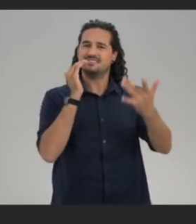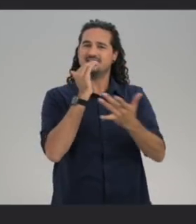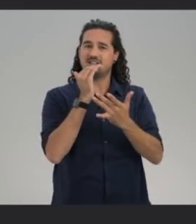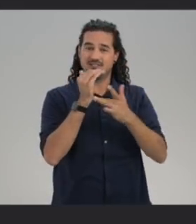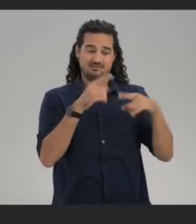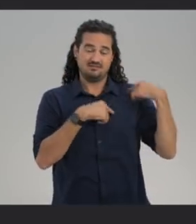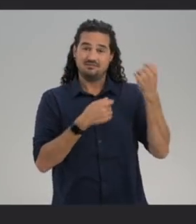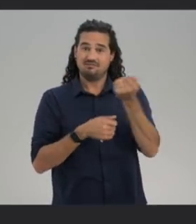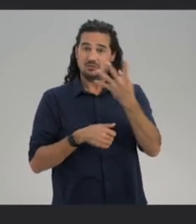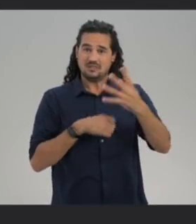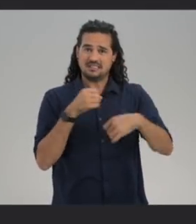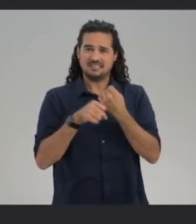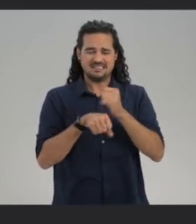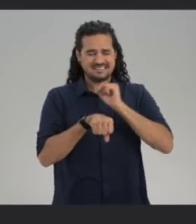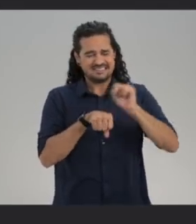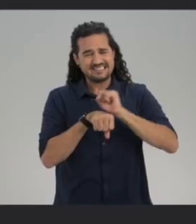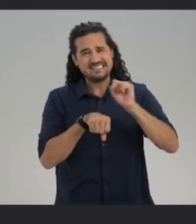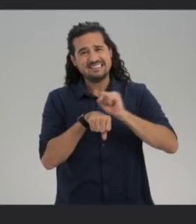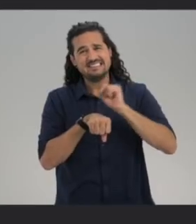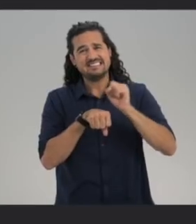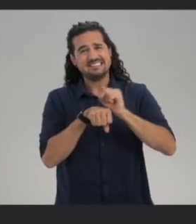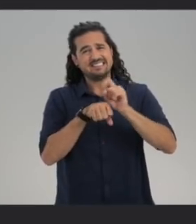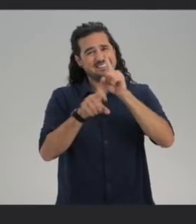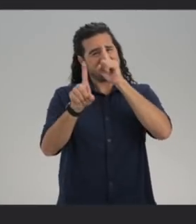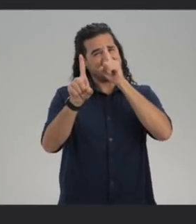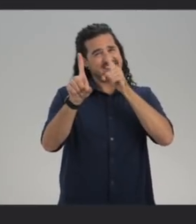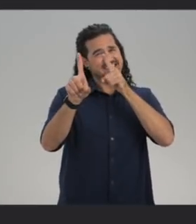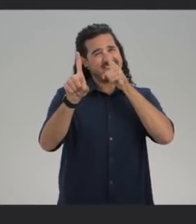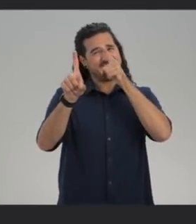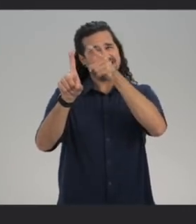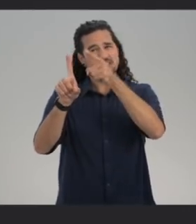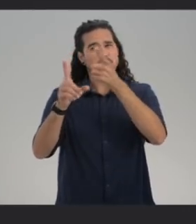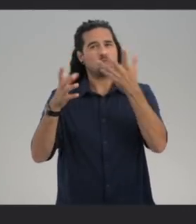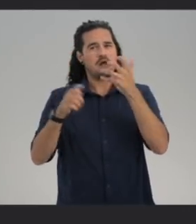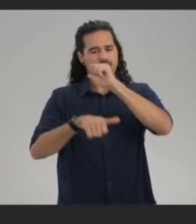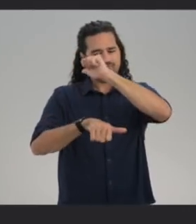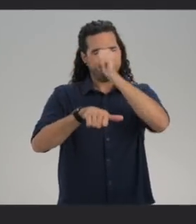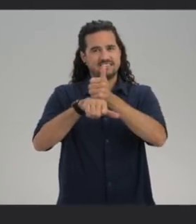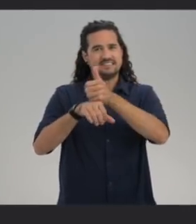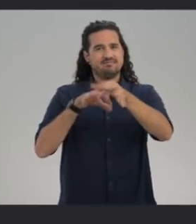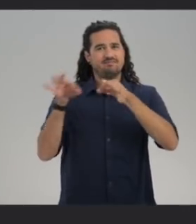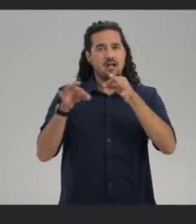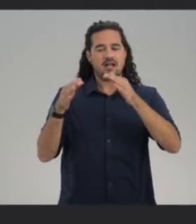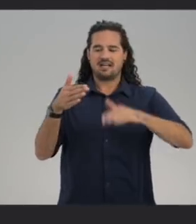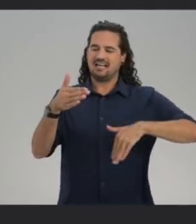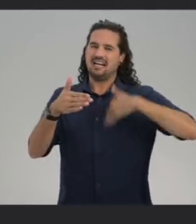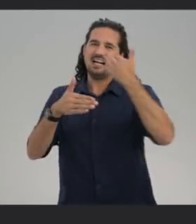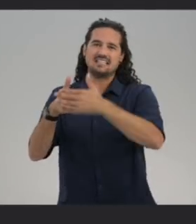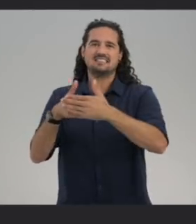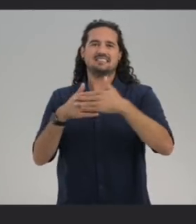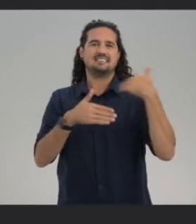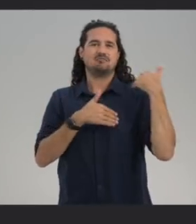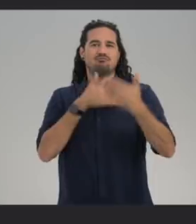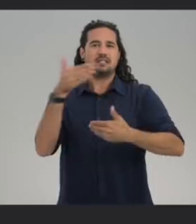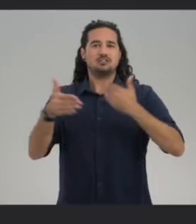So for the past several years, we've had our teams working with the singular purpose of defining and building the next generation of Mac.